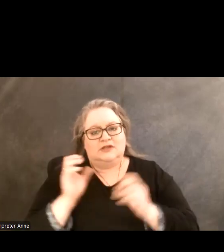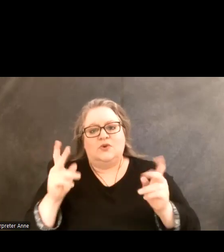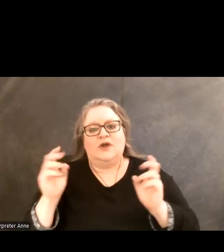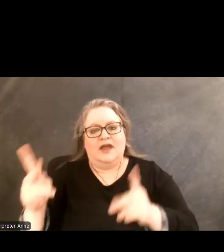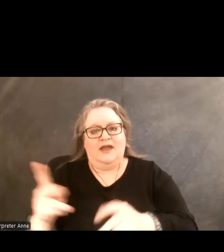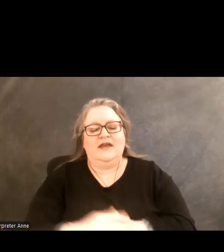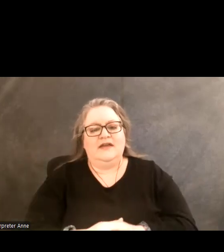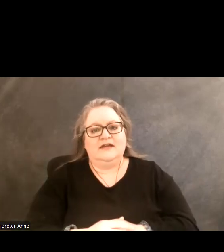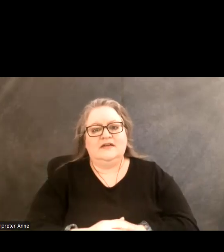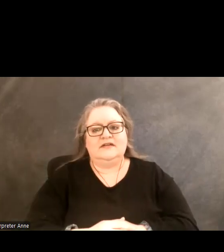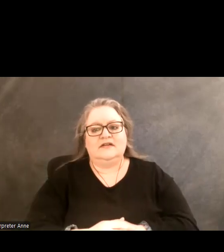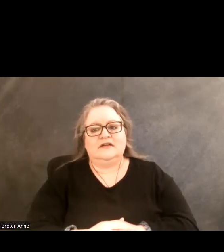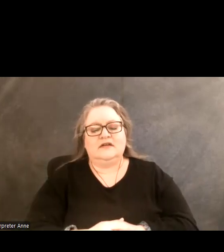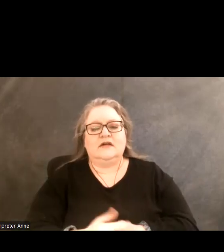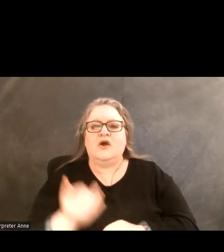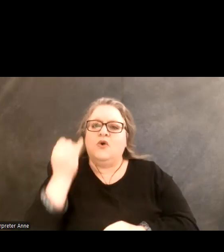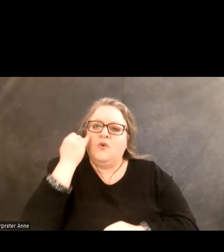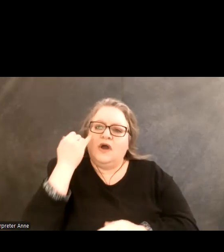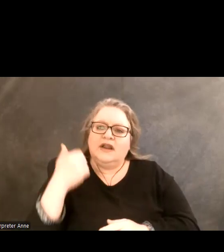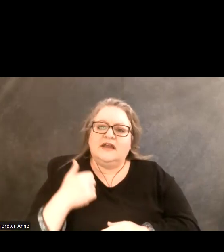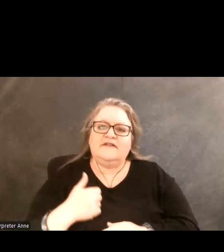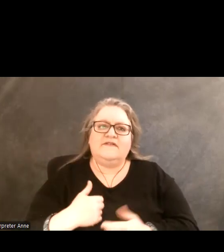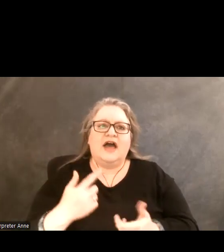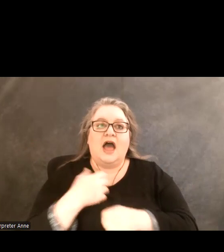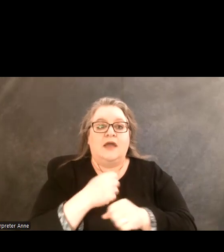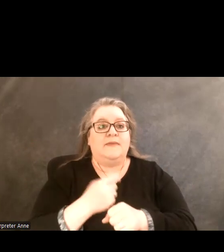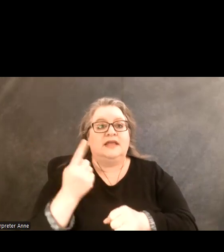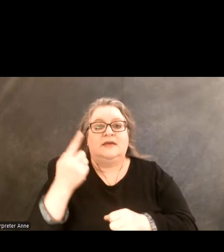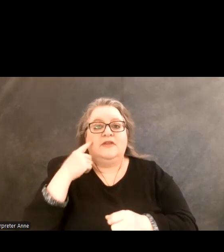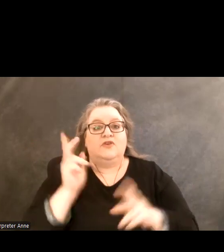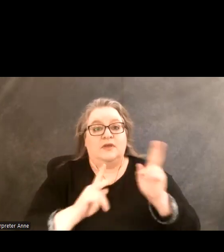What if I make something for the people who are able to